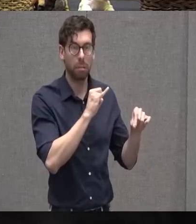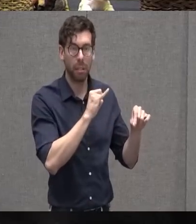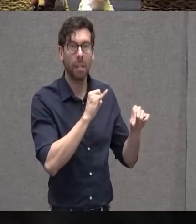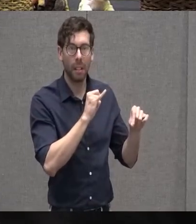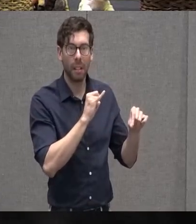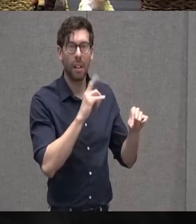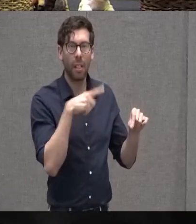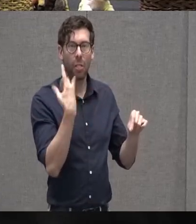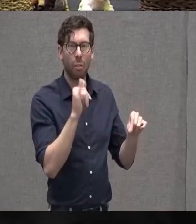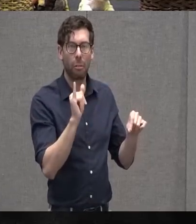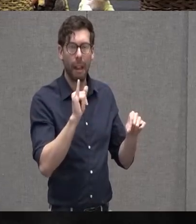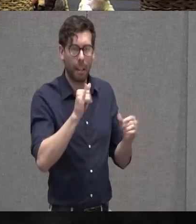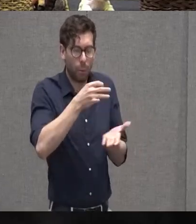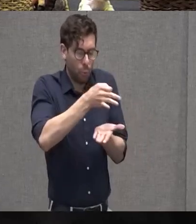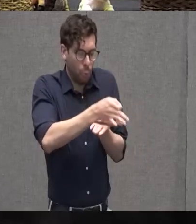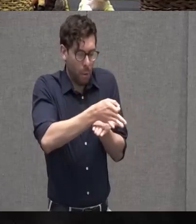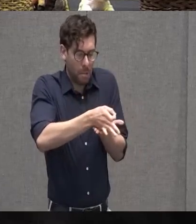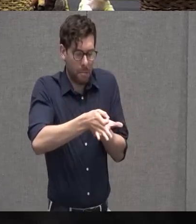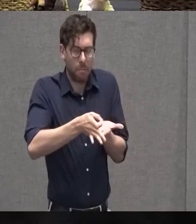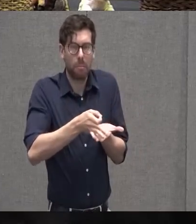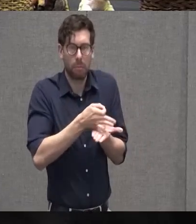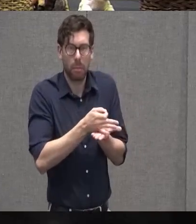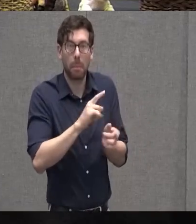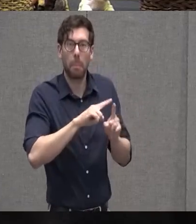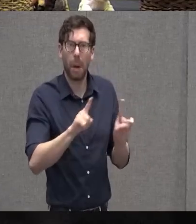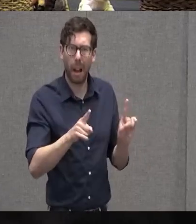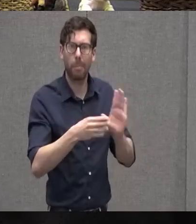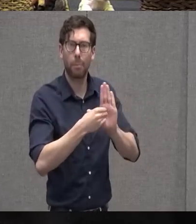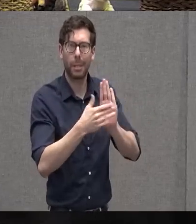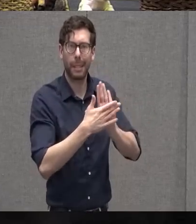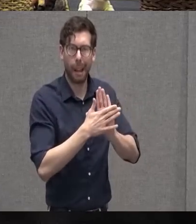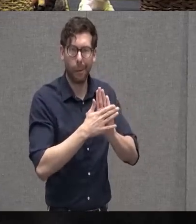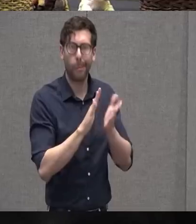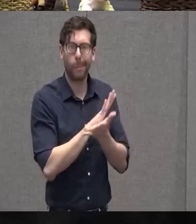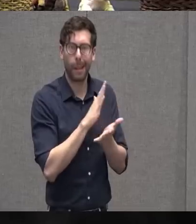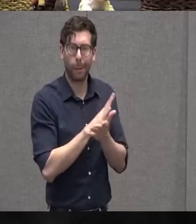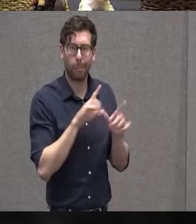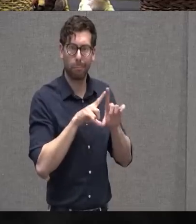Oh, gotcha. Yeah, so the way that we make money can be different. That's true.